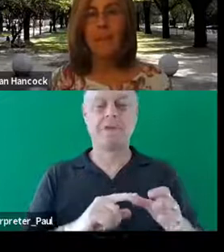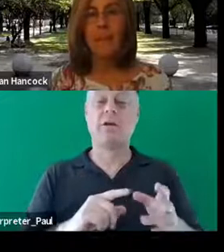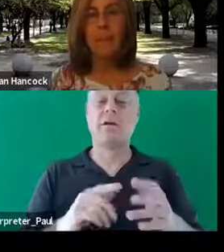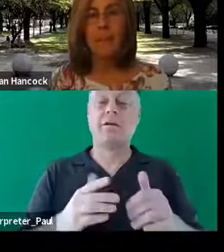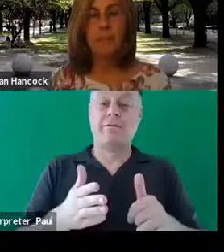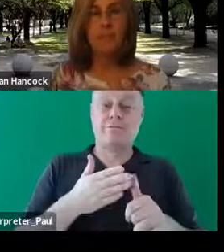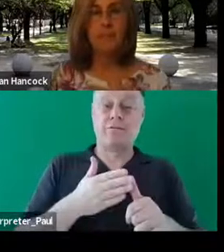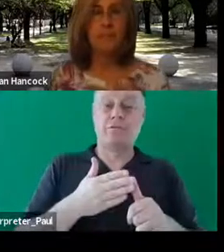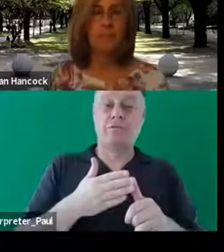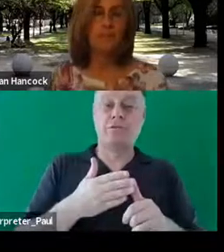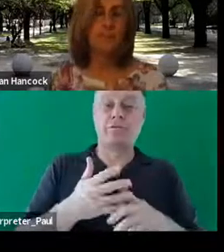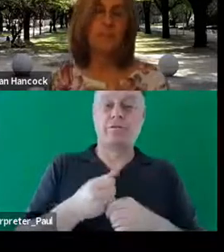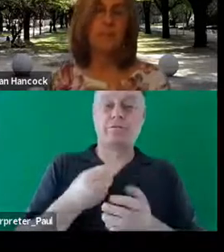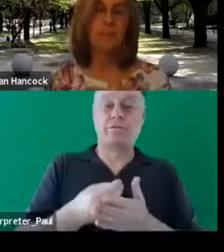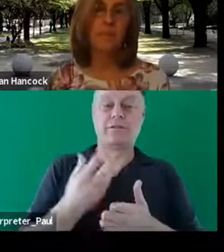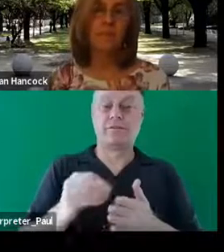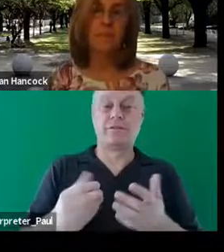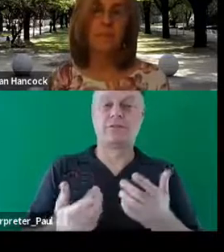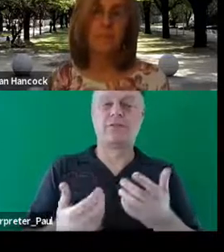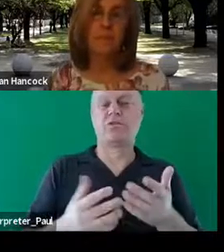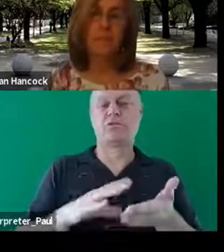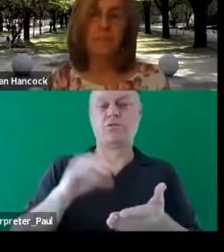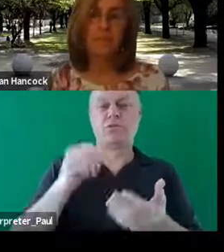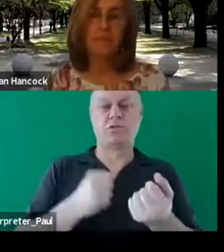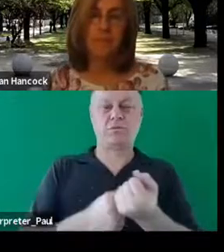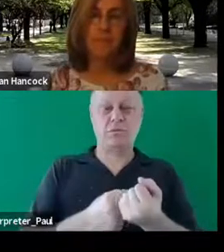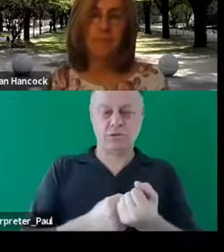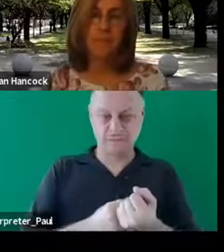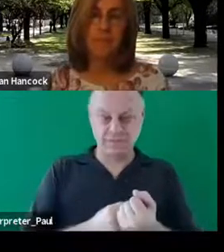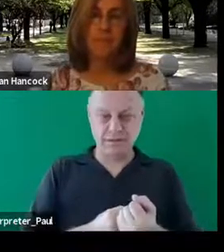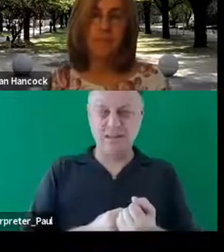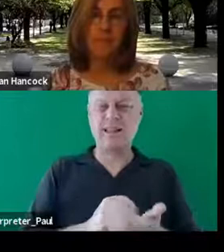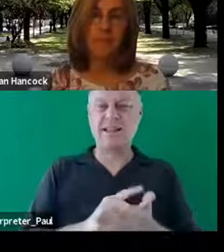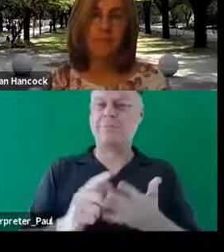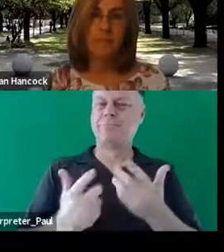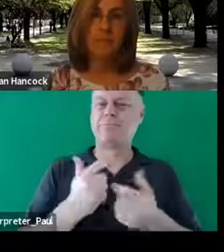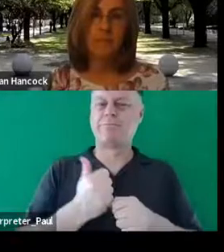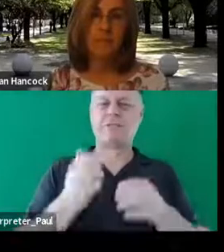very similarly through our student support, but we made a different choice to move out of our student